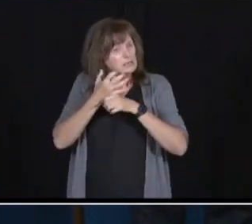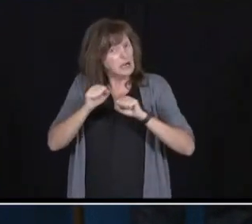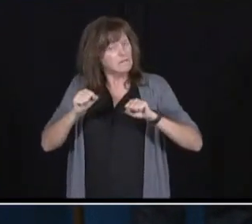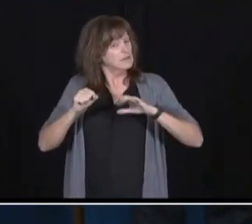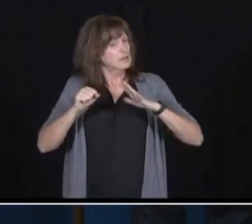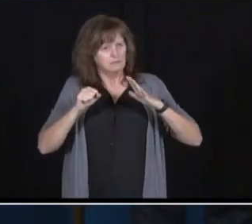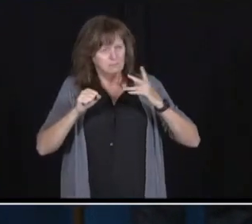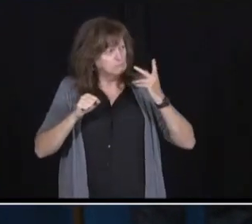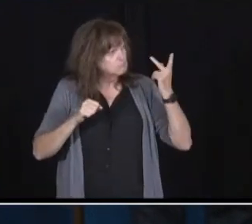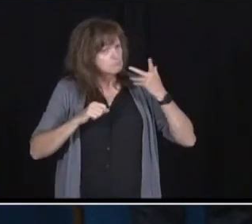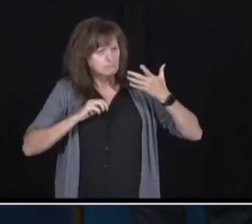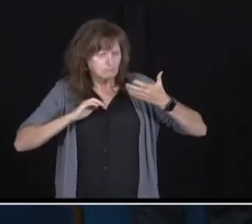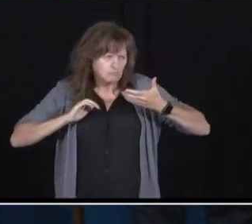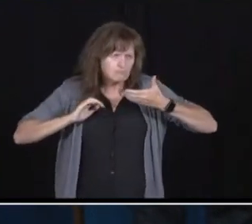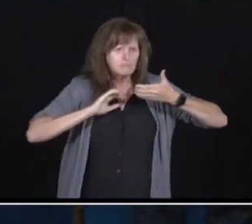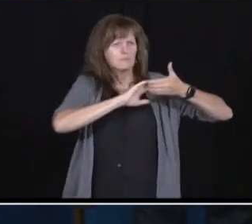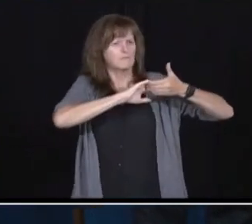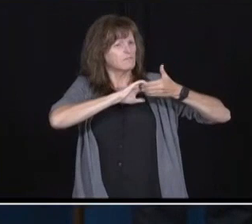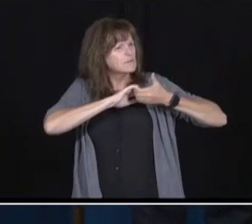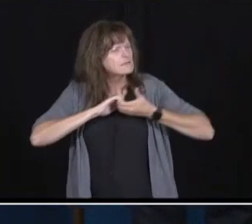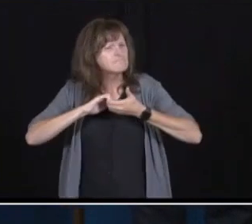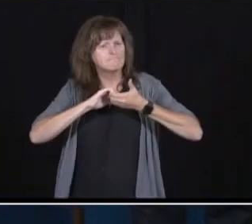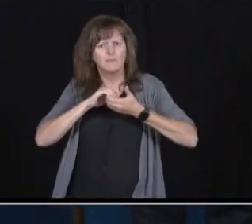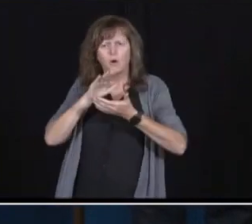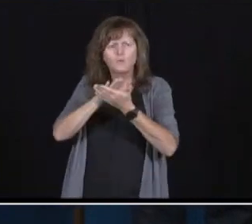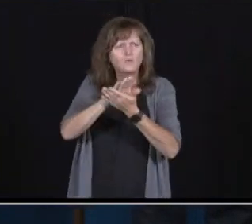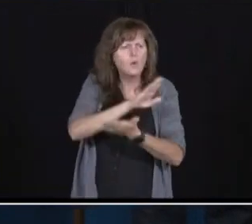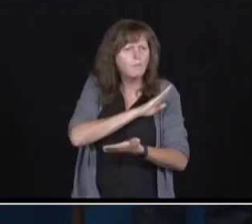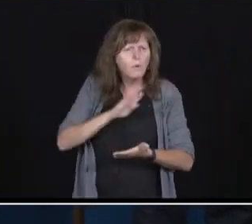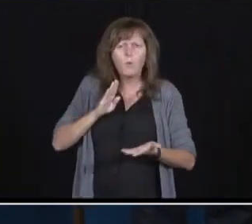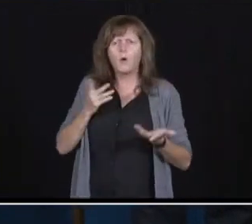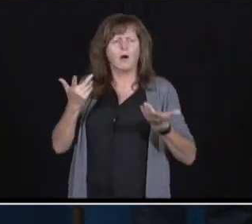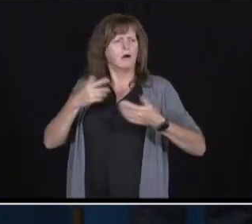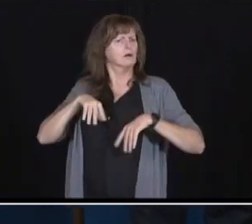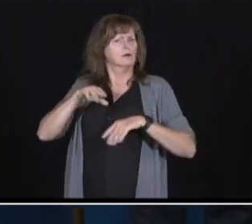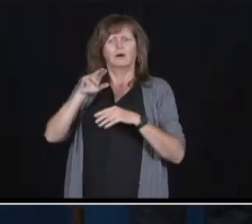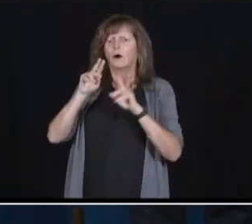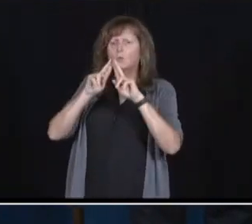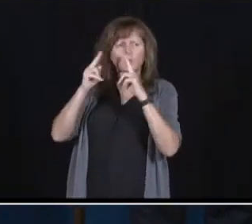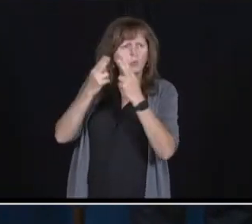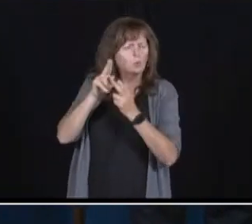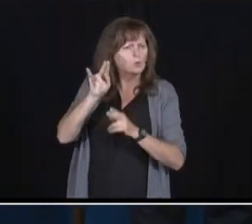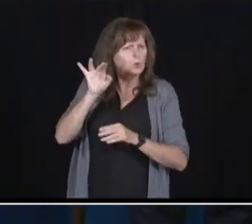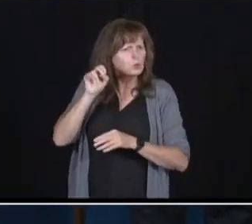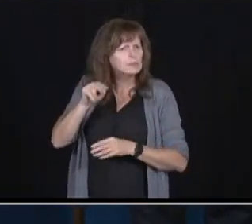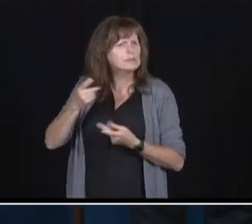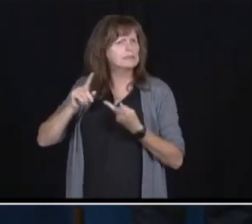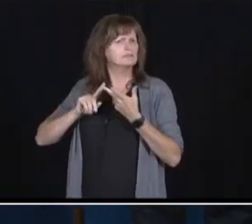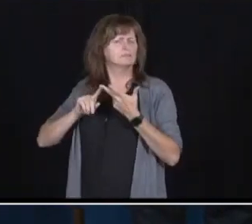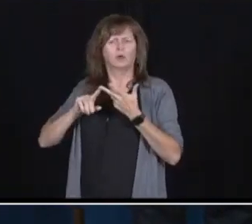all in this together. School boards, education unions, school trustees, we all have a role to play.